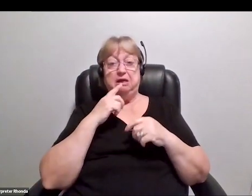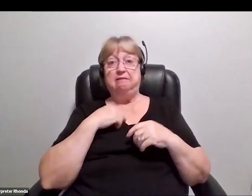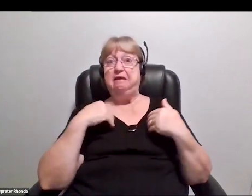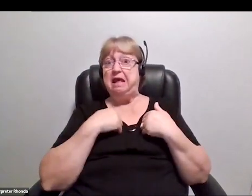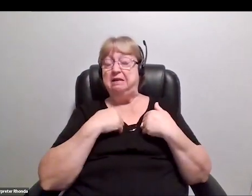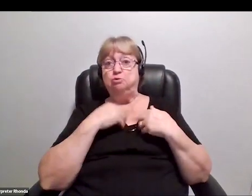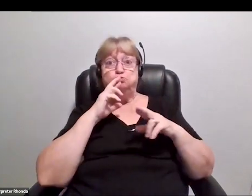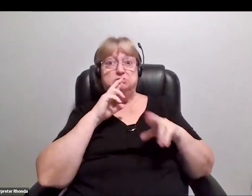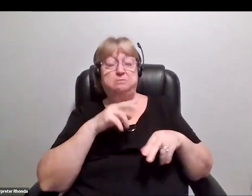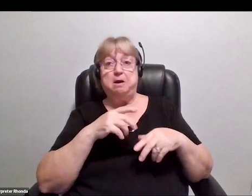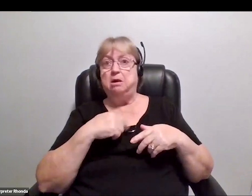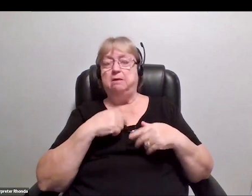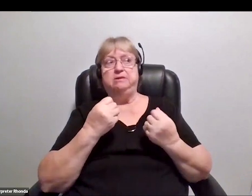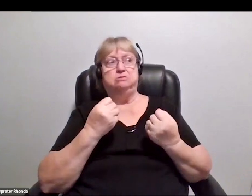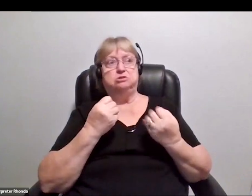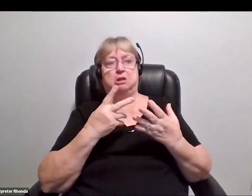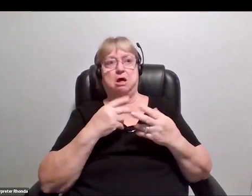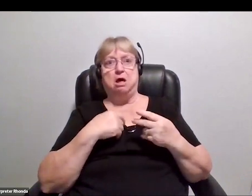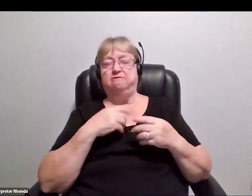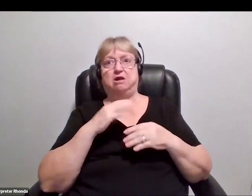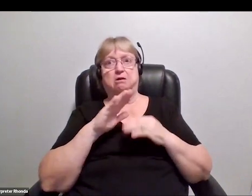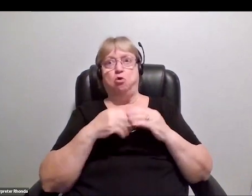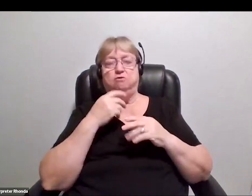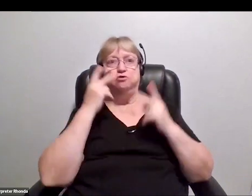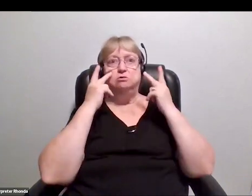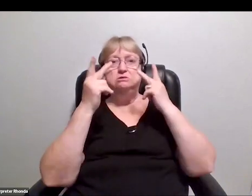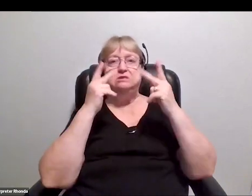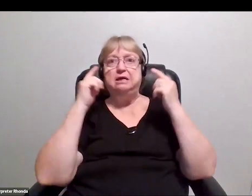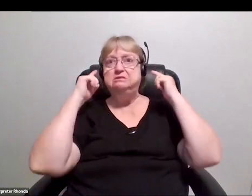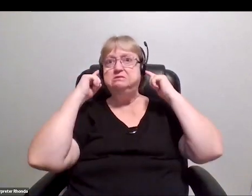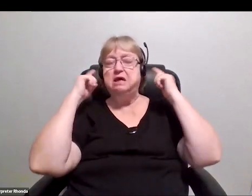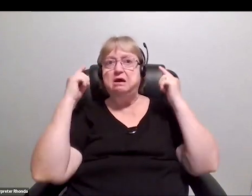There's lots to take in with all of your senses when you're experiencing these events.